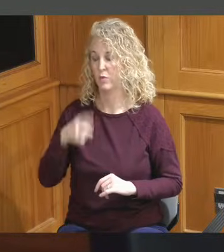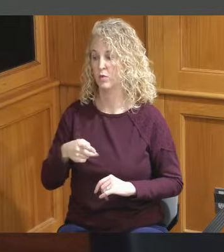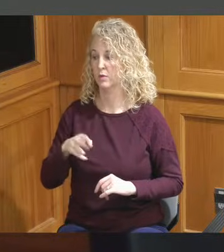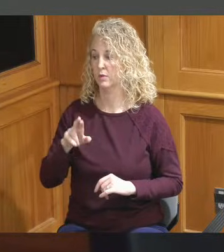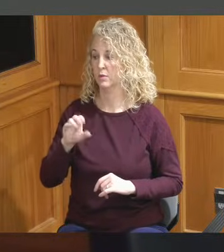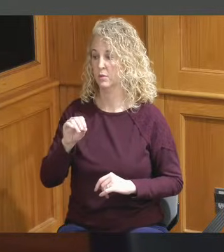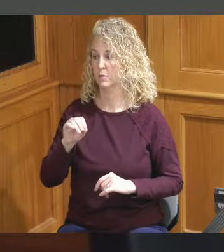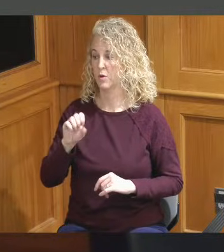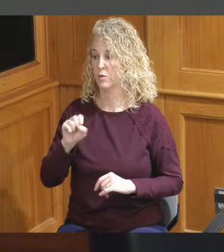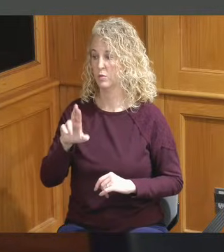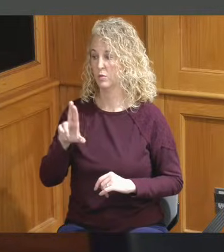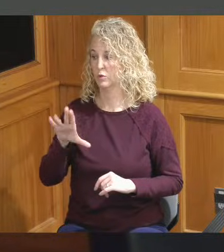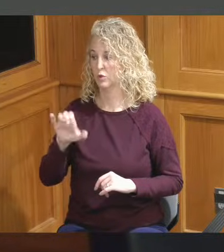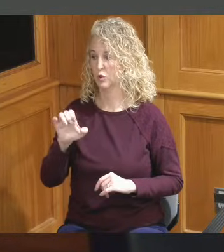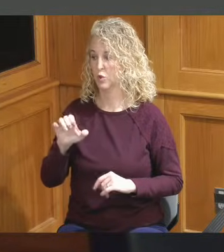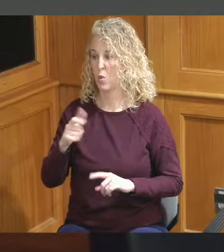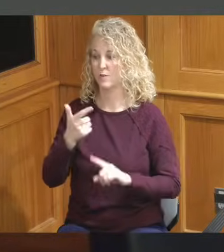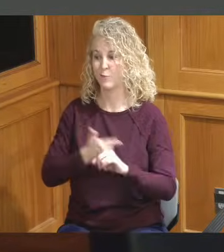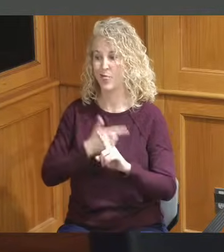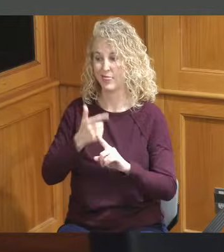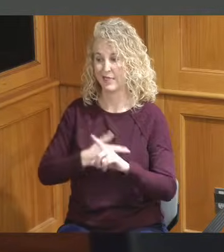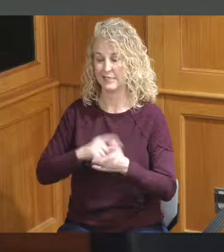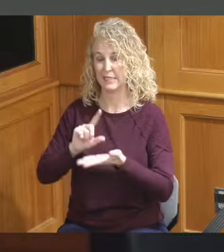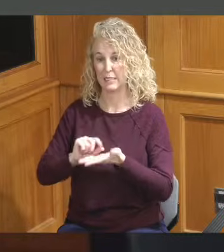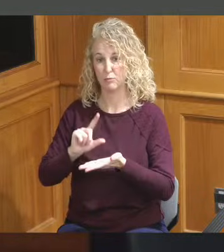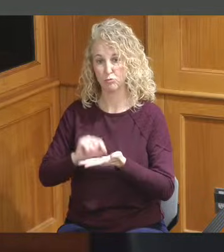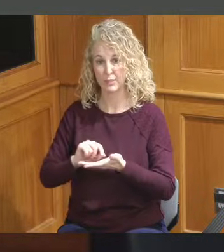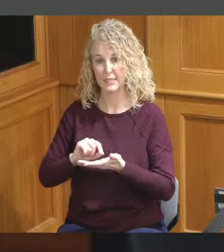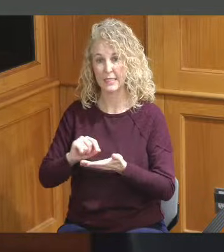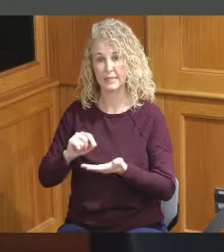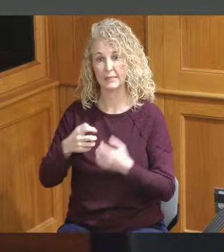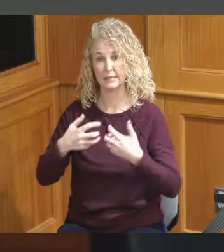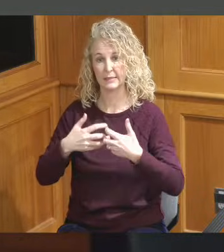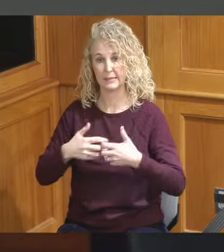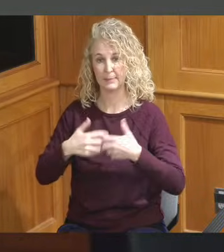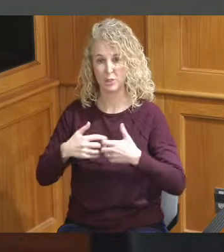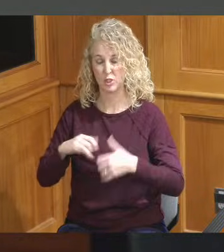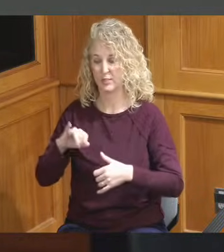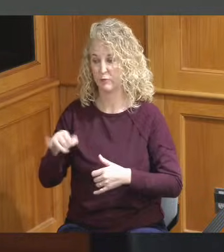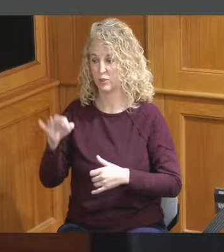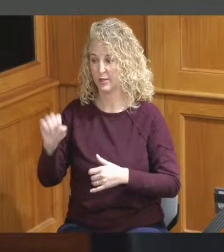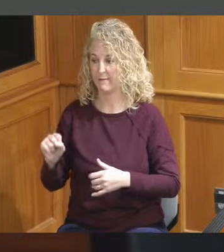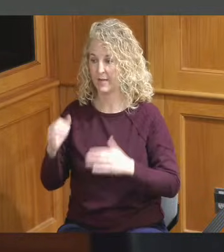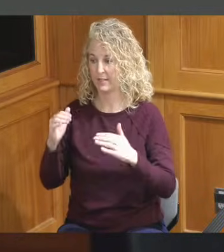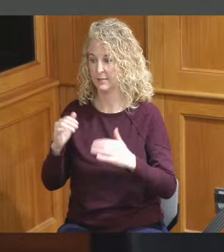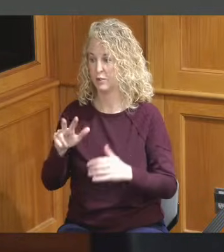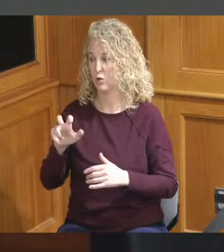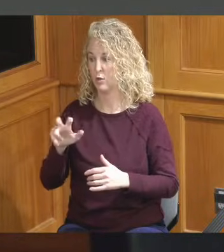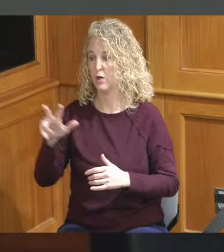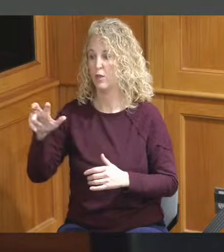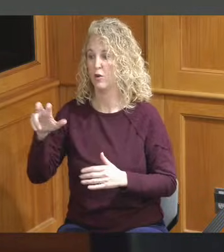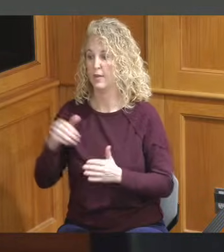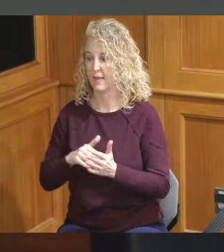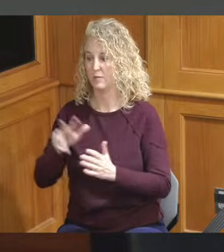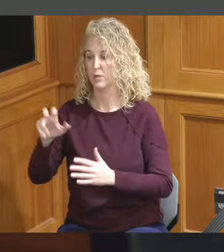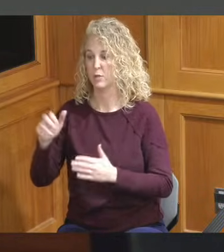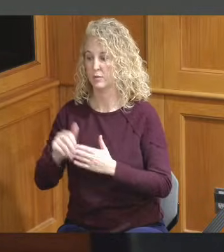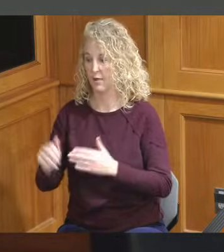leasing and purchasing of printing equipment for Job and Family Services for $330,300.